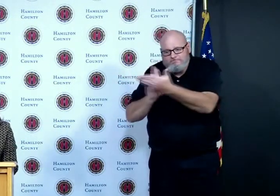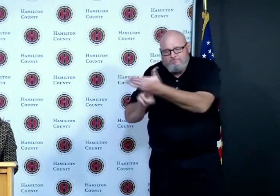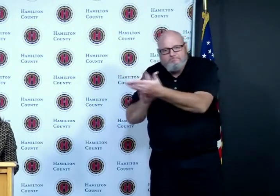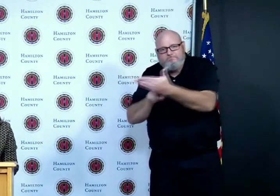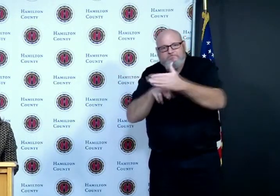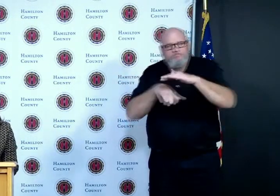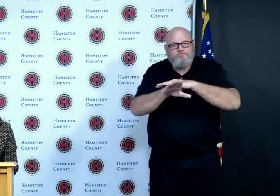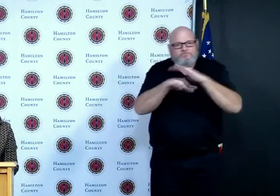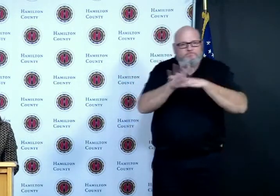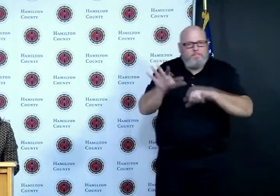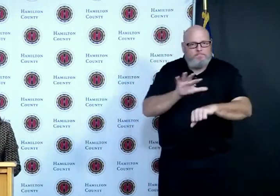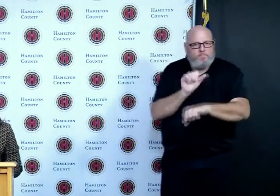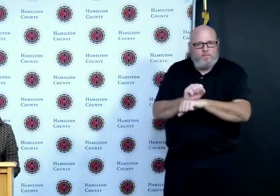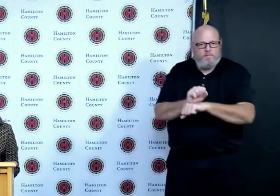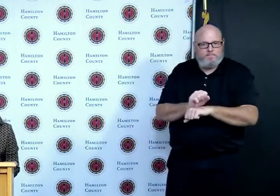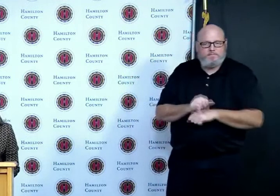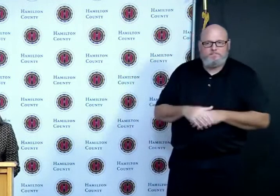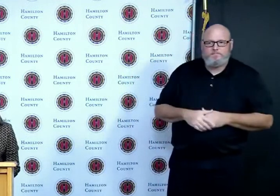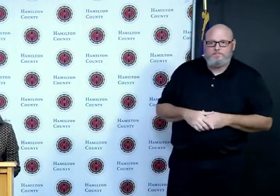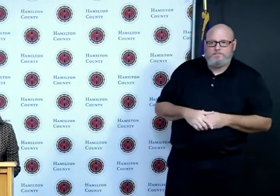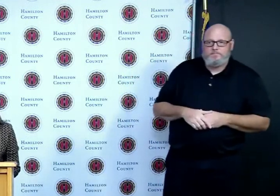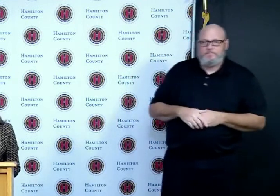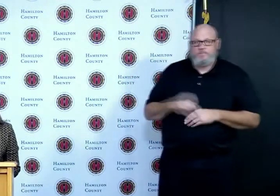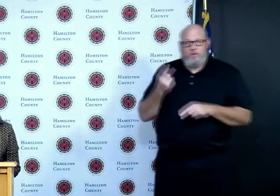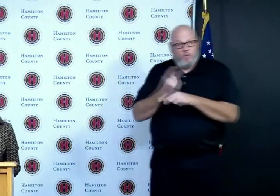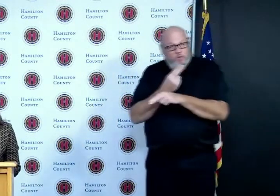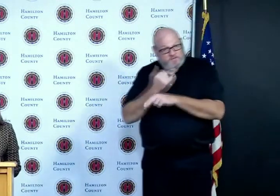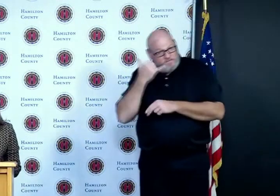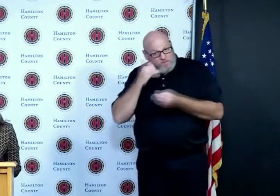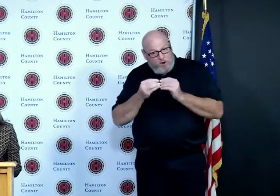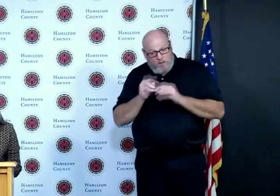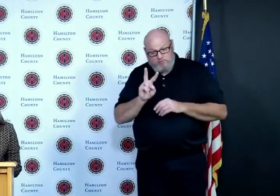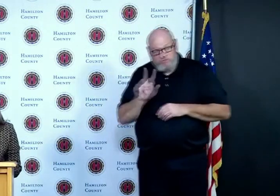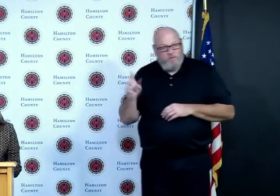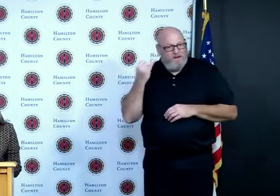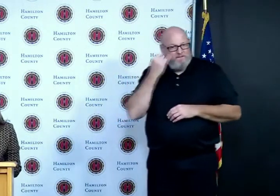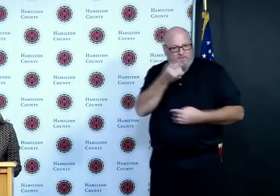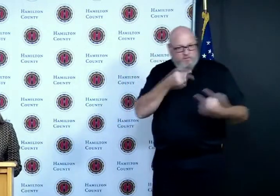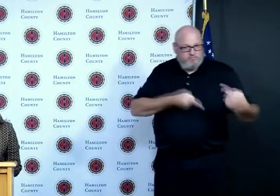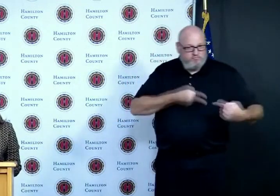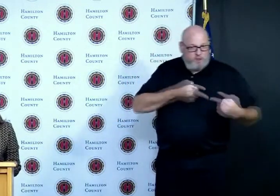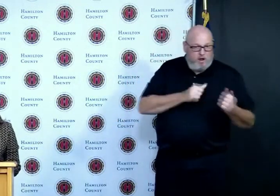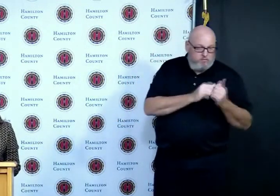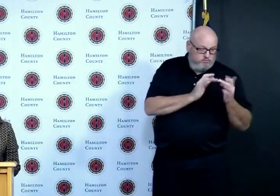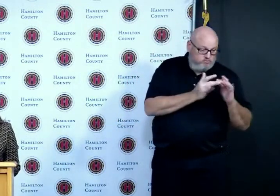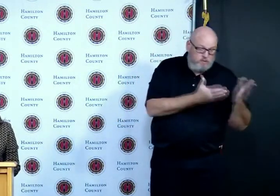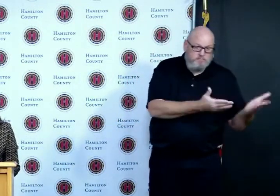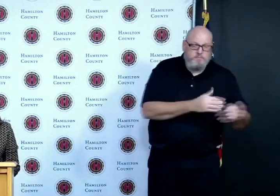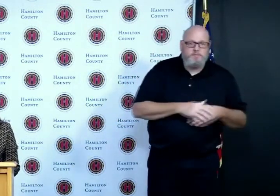you through the process so while it's not perfect and it continues to be confusing we are hoping